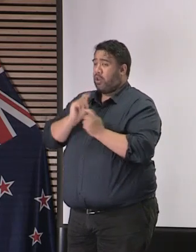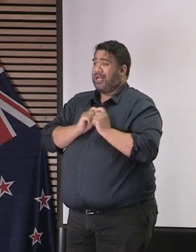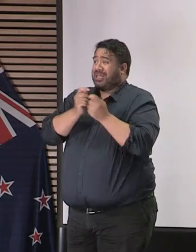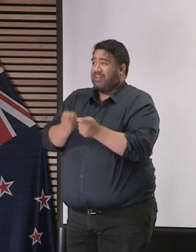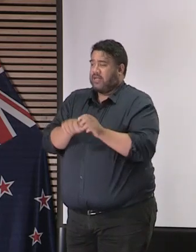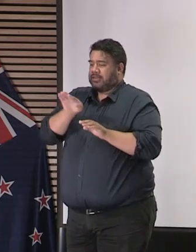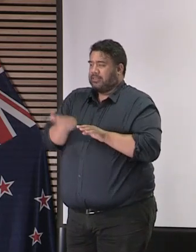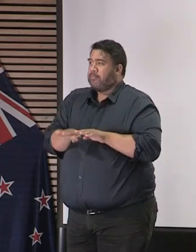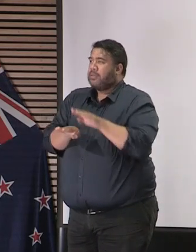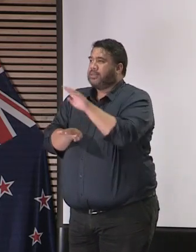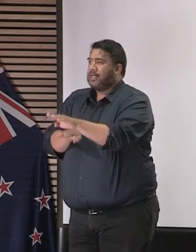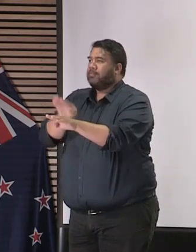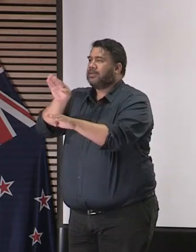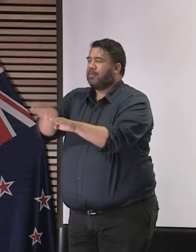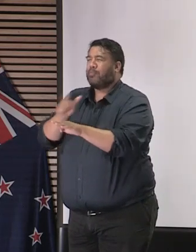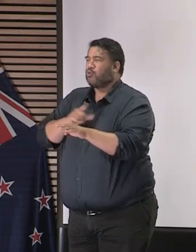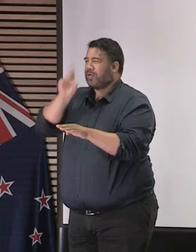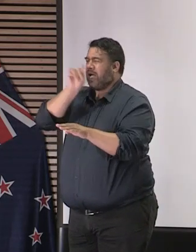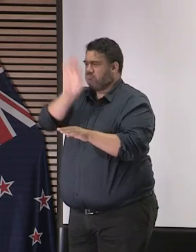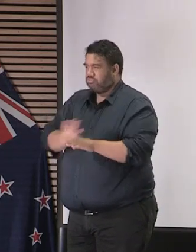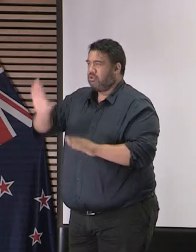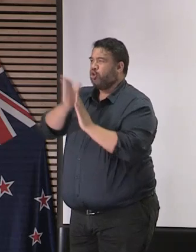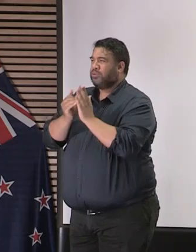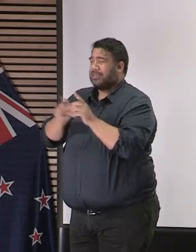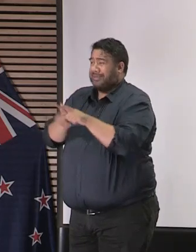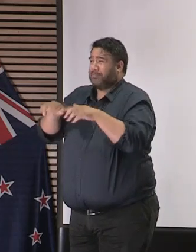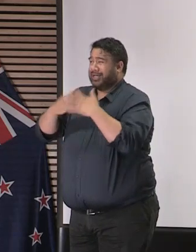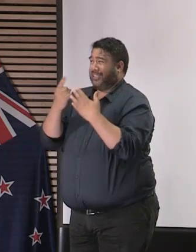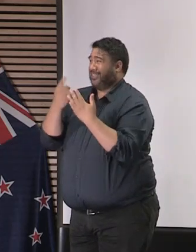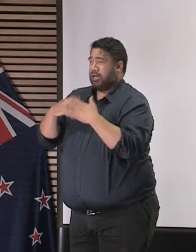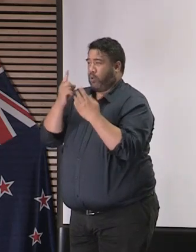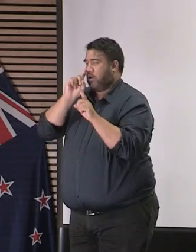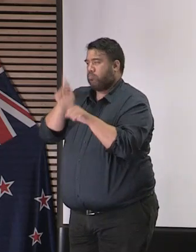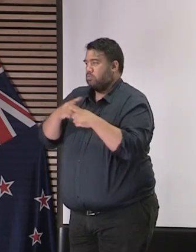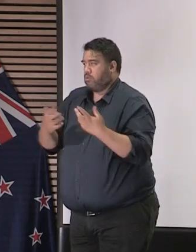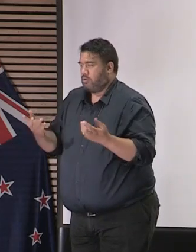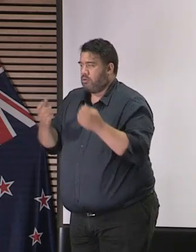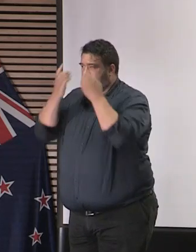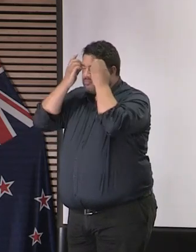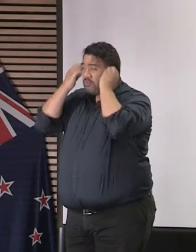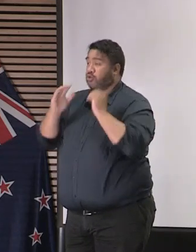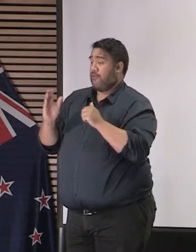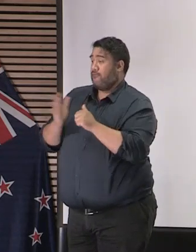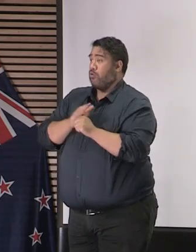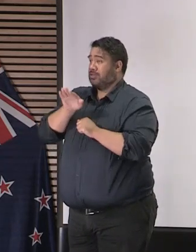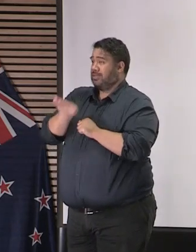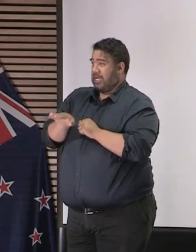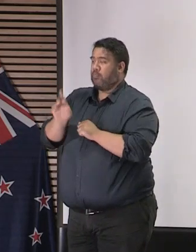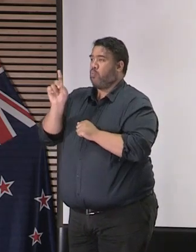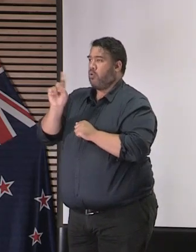having to prioritise and sequence the delivery of support because we are unable to make sure that we get